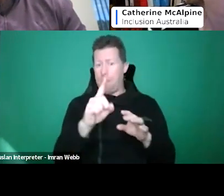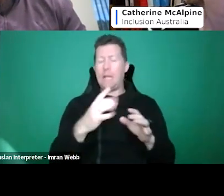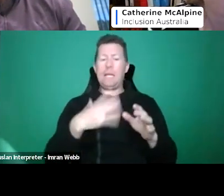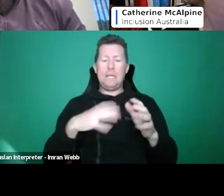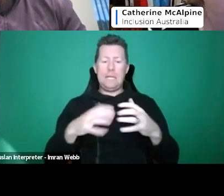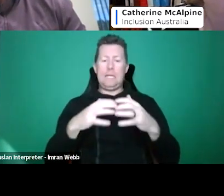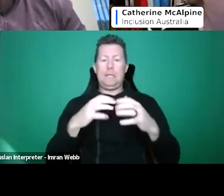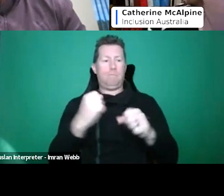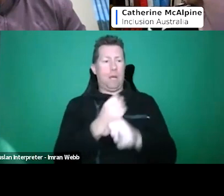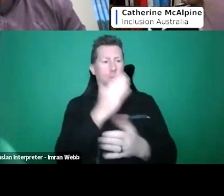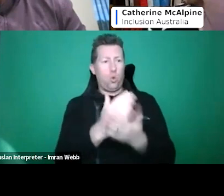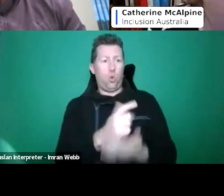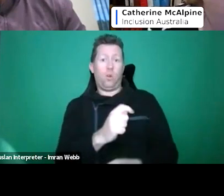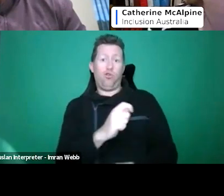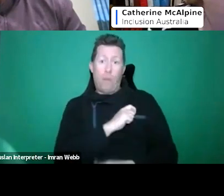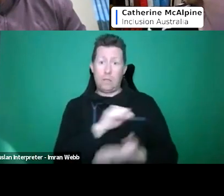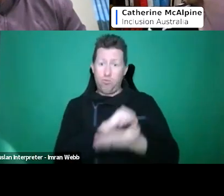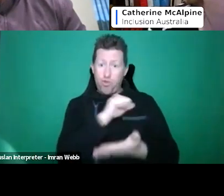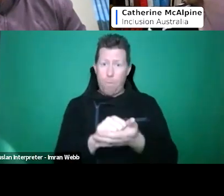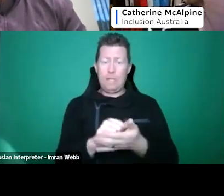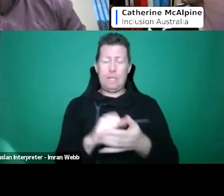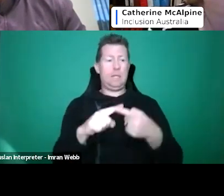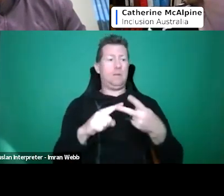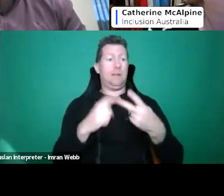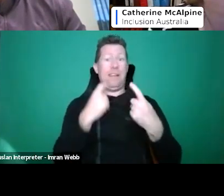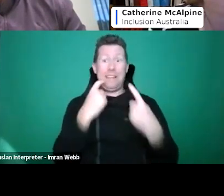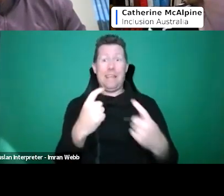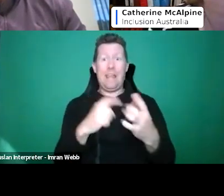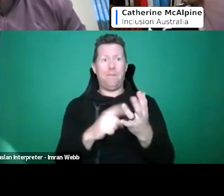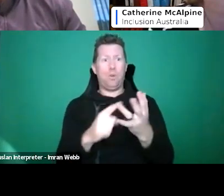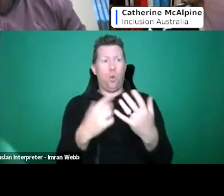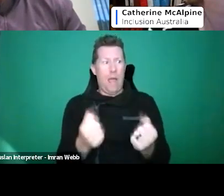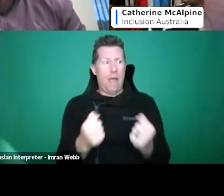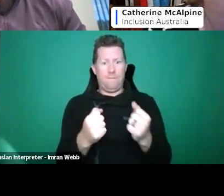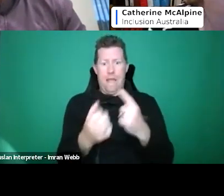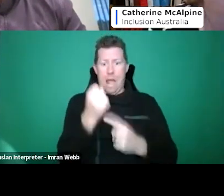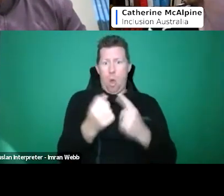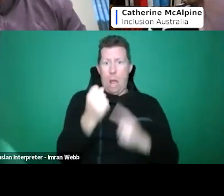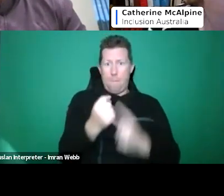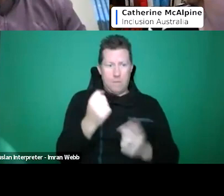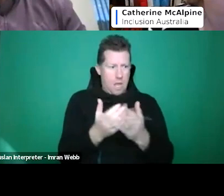we need be careful to measure outcomes, to make invisible, made visible.